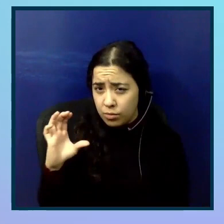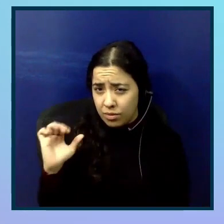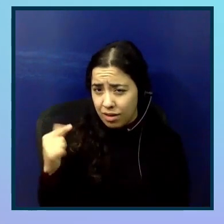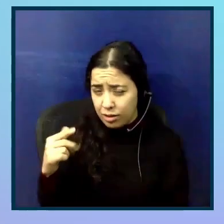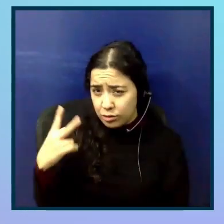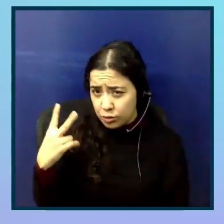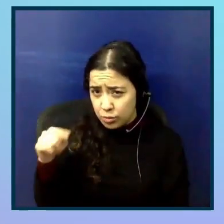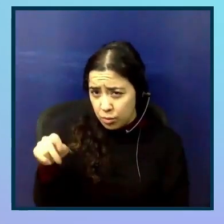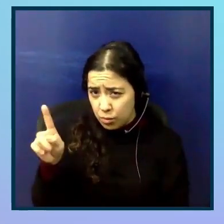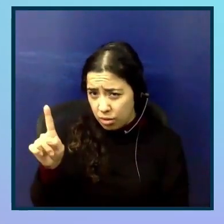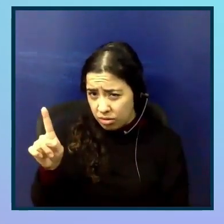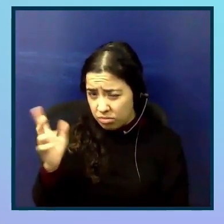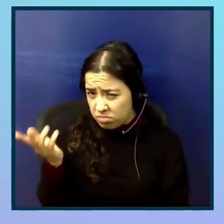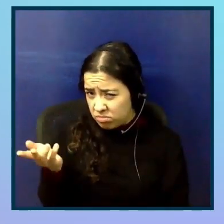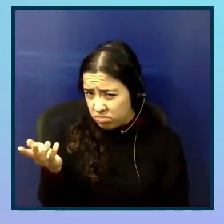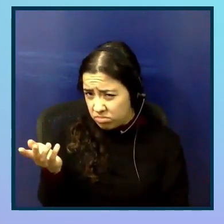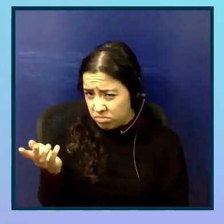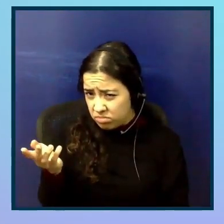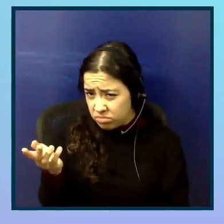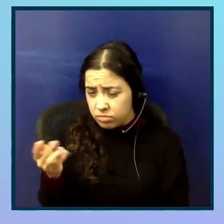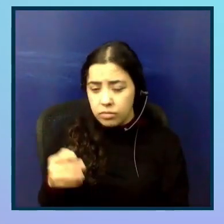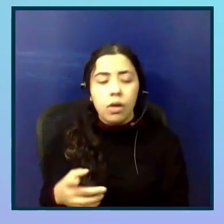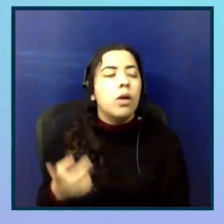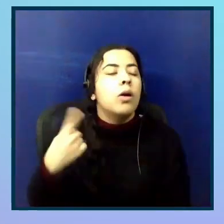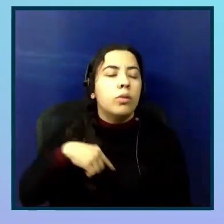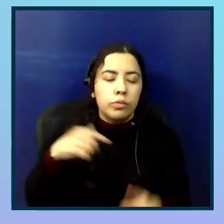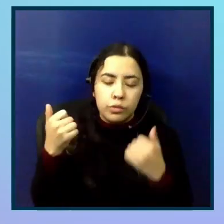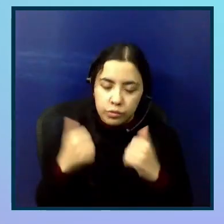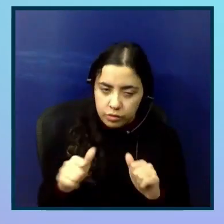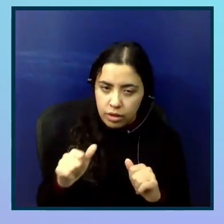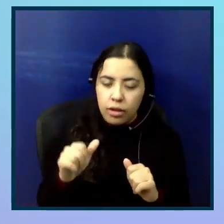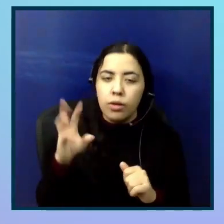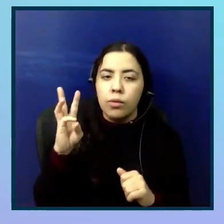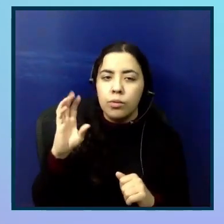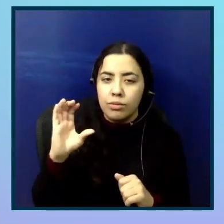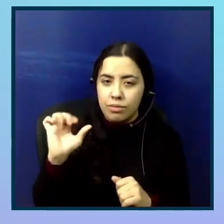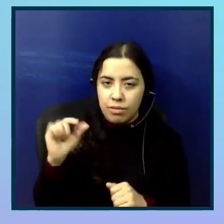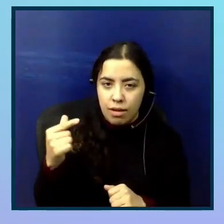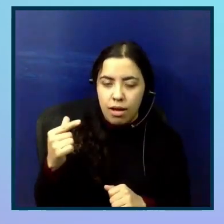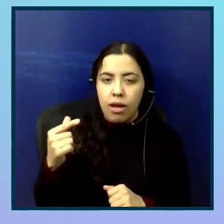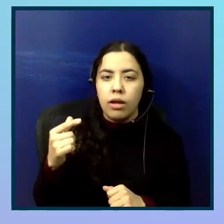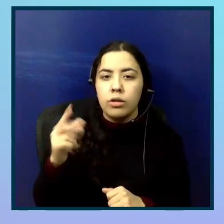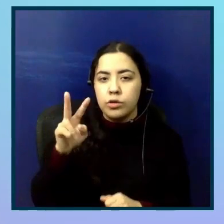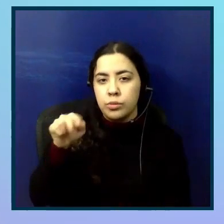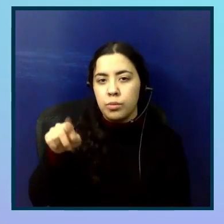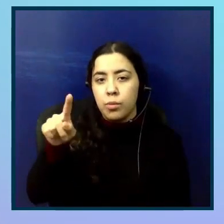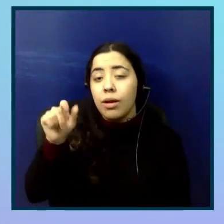is that the standard that you're-- We are trying to get to WCAG 2.1AA, I think,